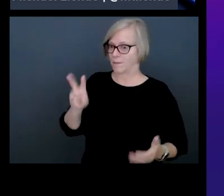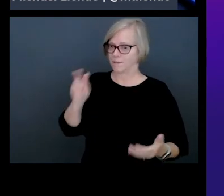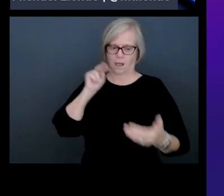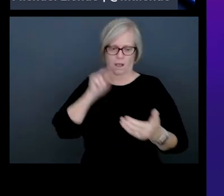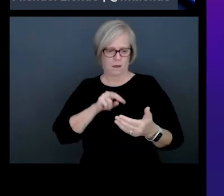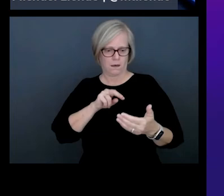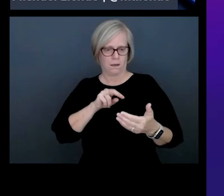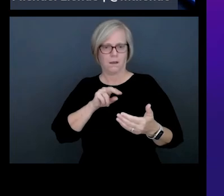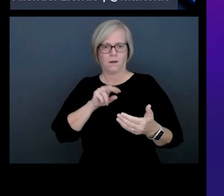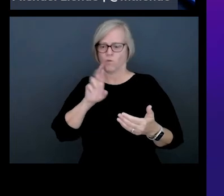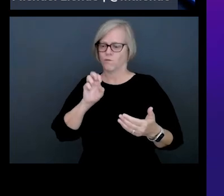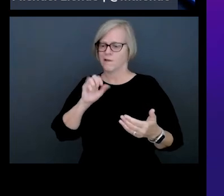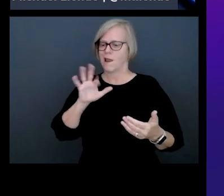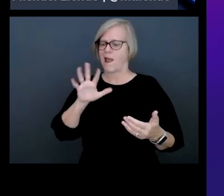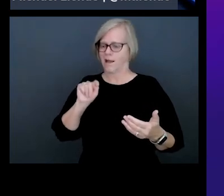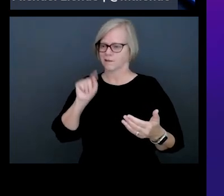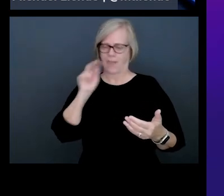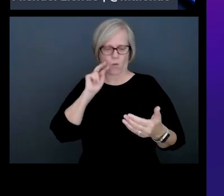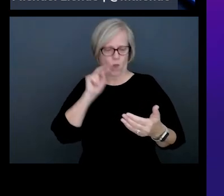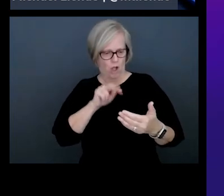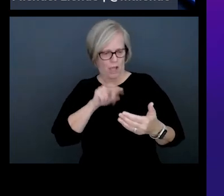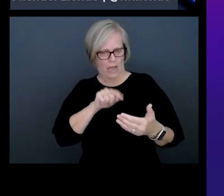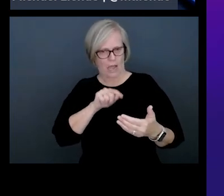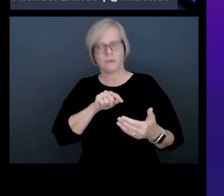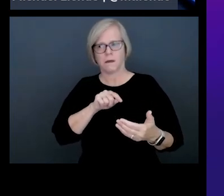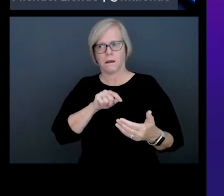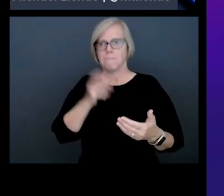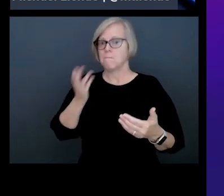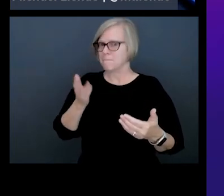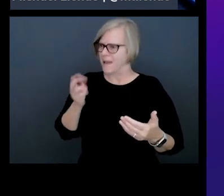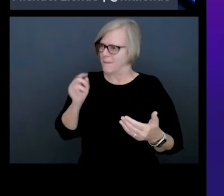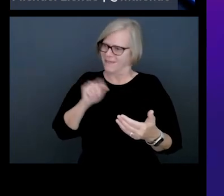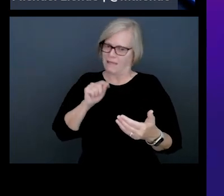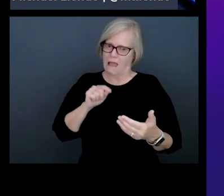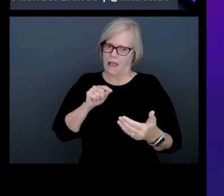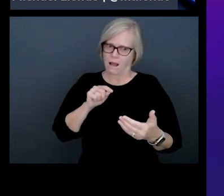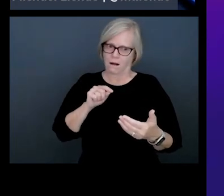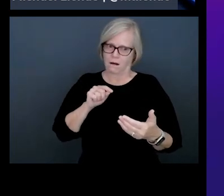which is maybe on the coffee shop's display board